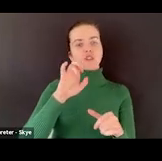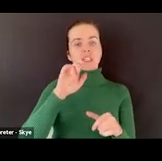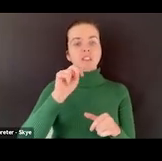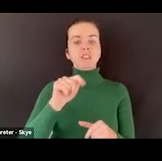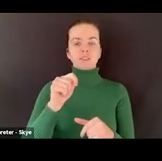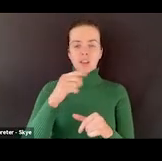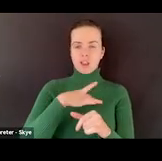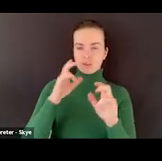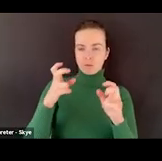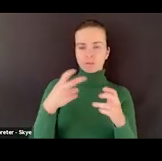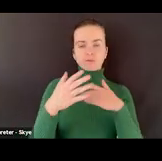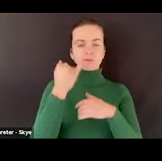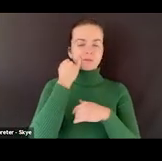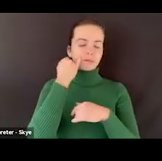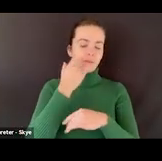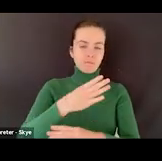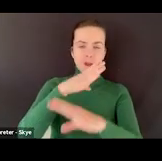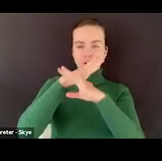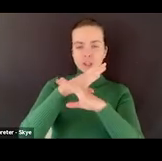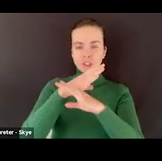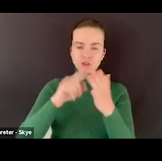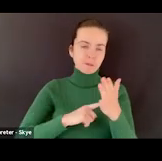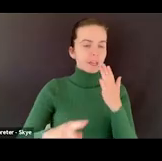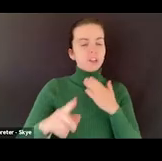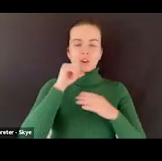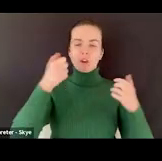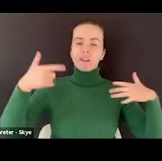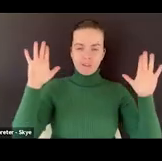when you hit roadblocks and discrimination, do not give up. There is always another source of